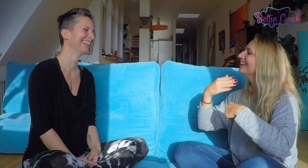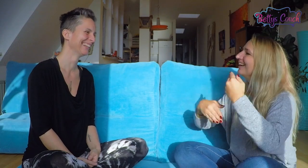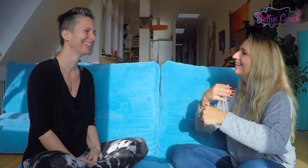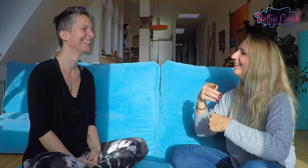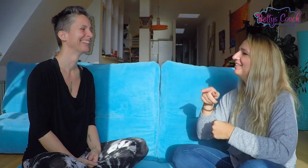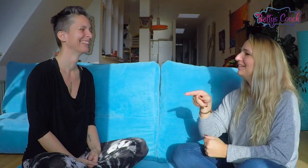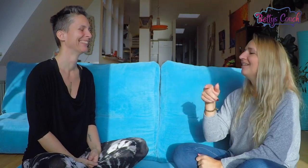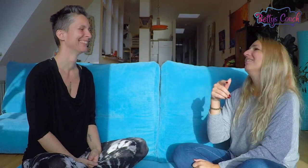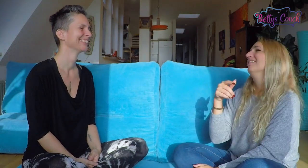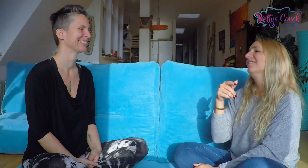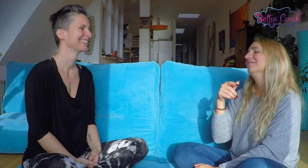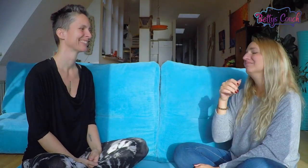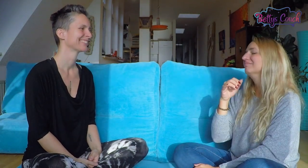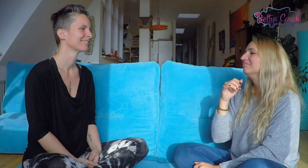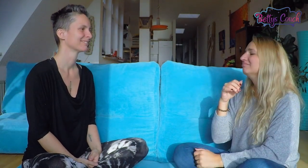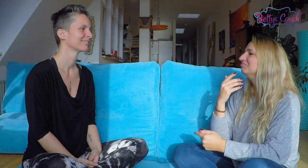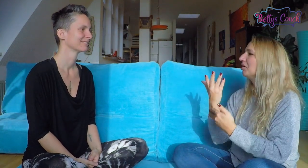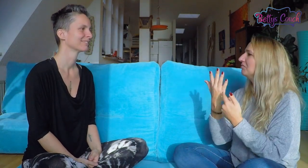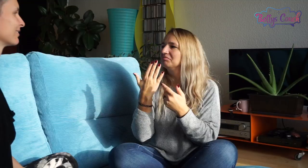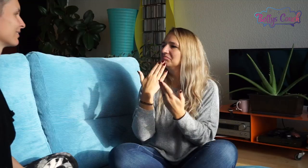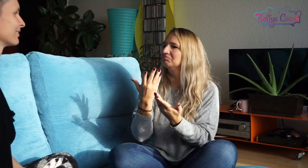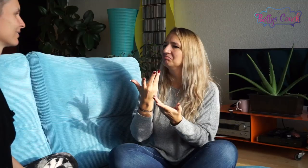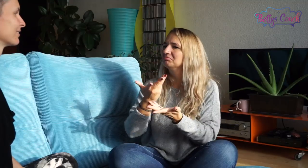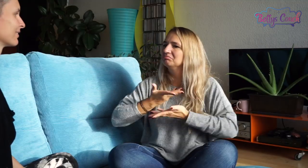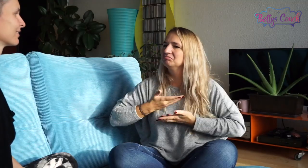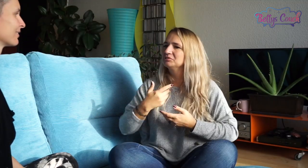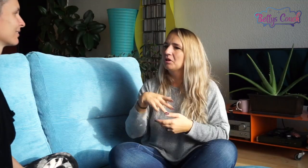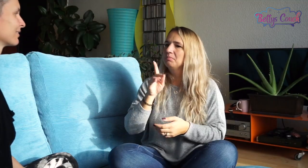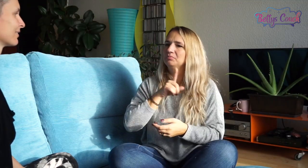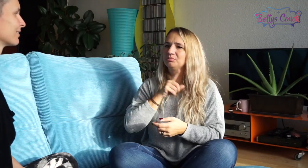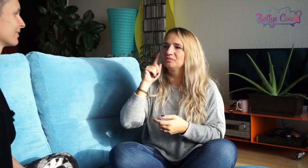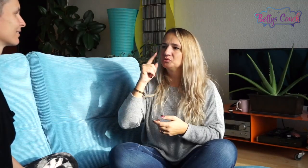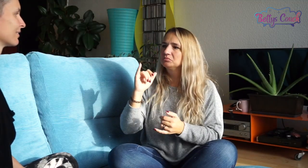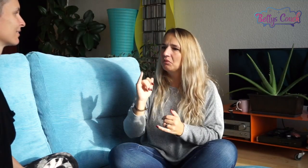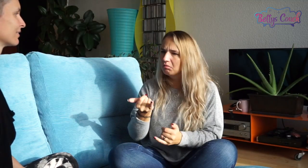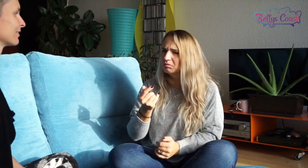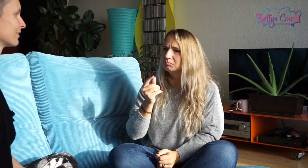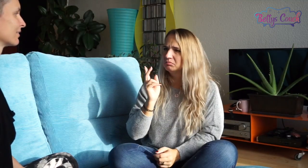The alone-time gave me self-confidence.